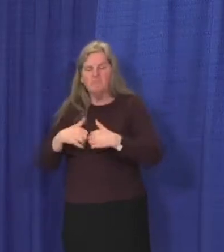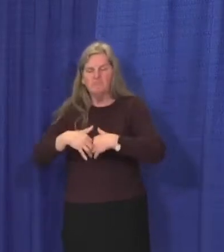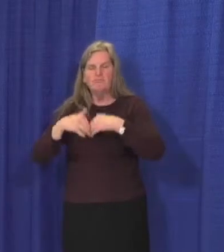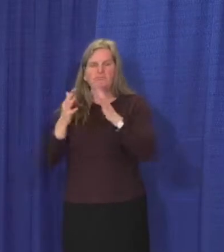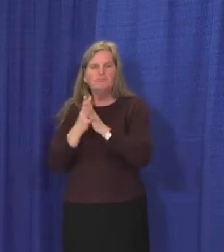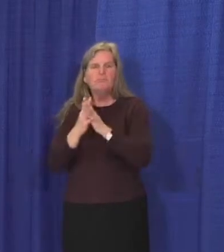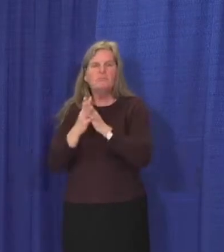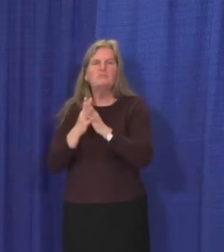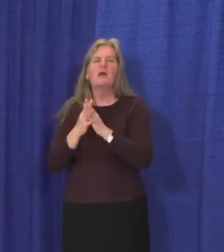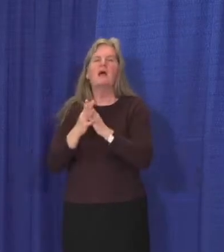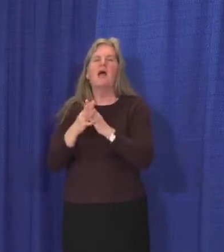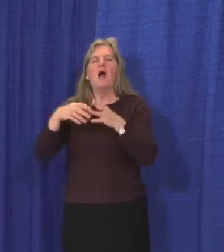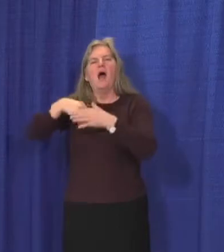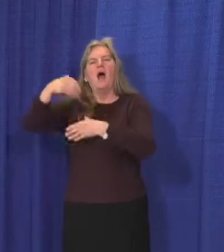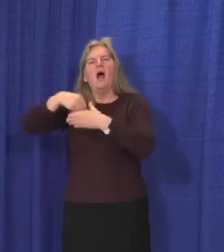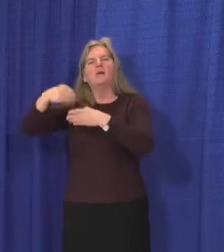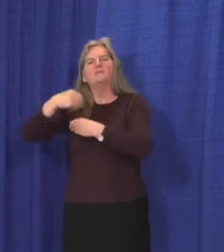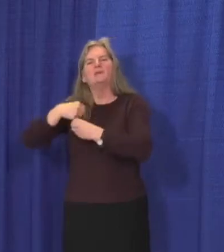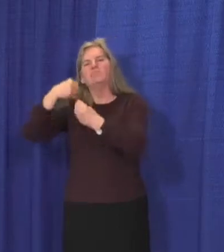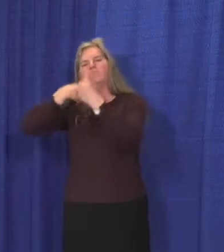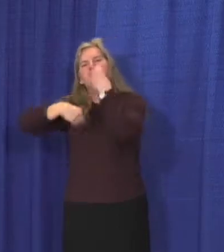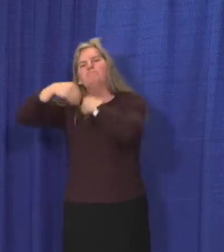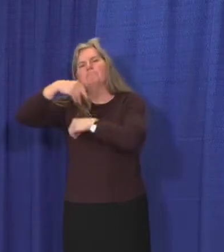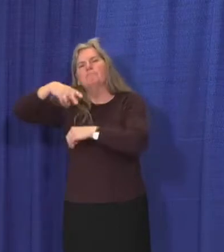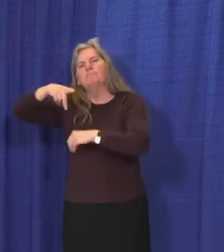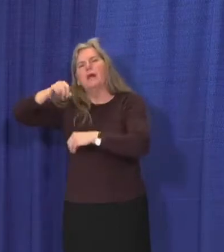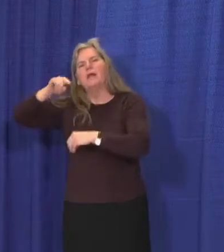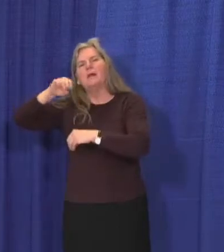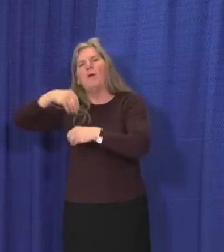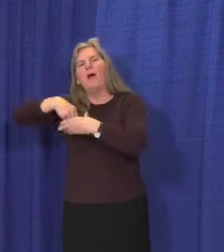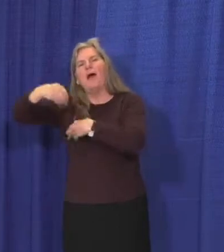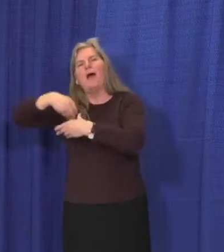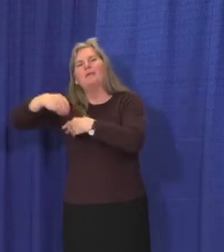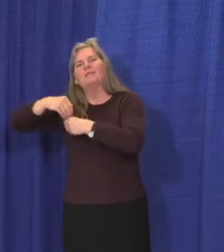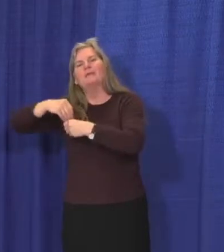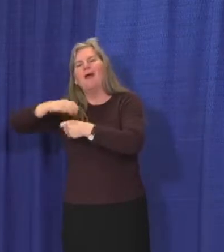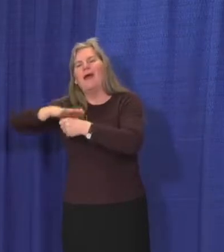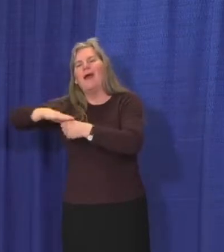to allow pop-up patios.